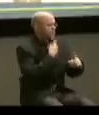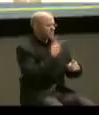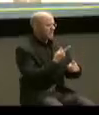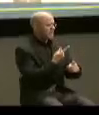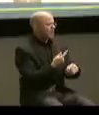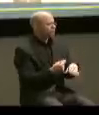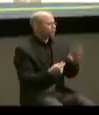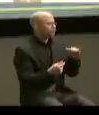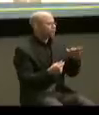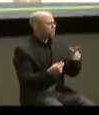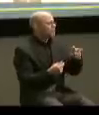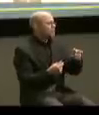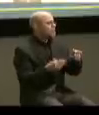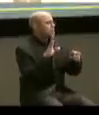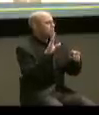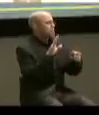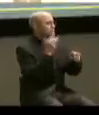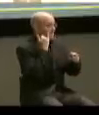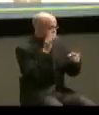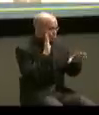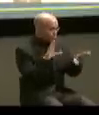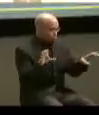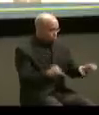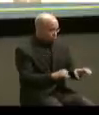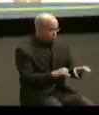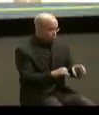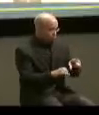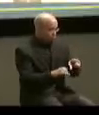IT ON ITS HEAD SAYING BY -- IF YOU'RE GOING TO DO -- OVER THE